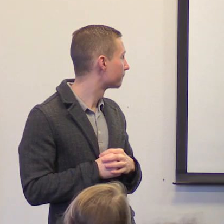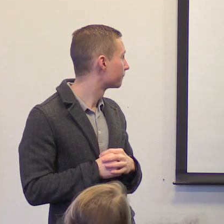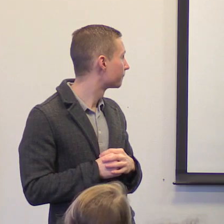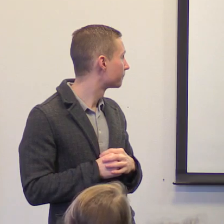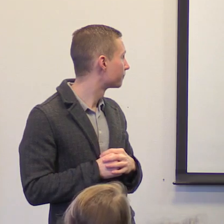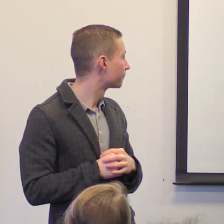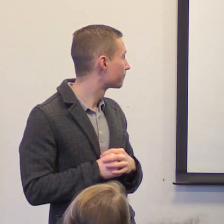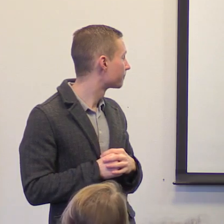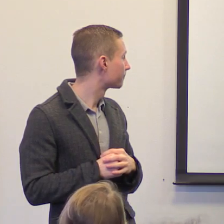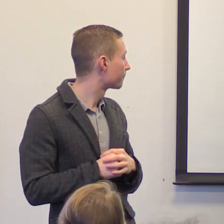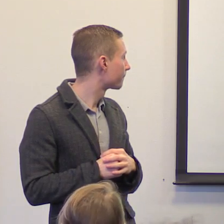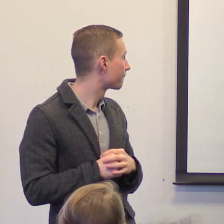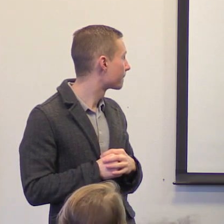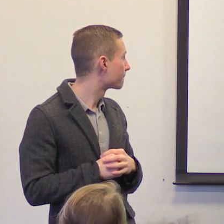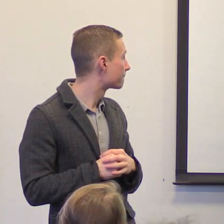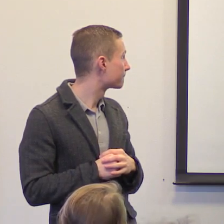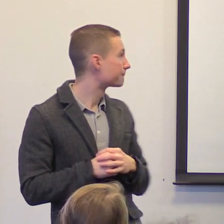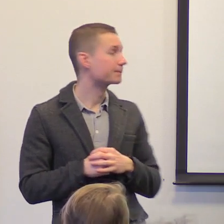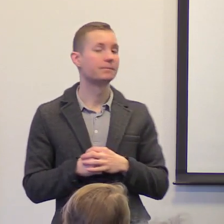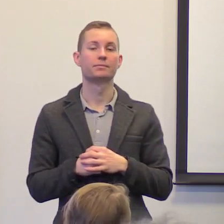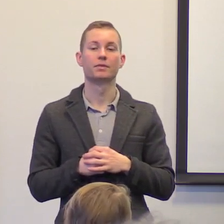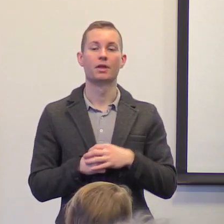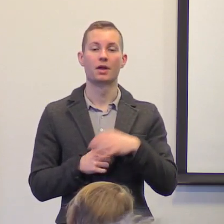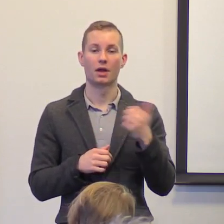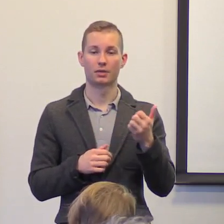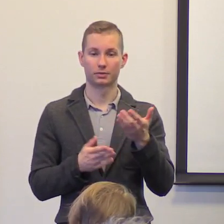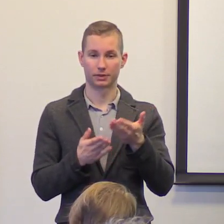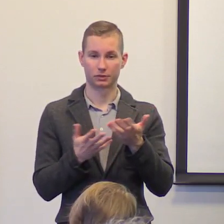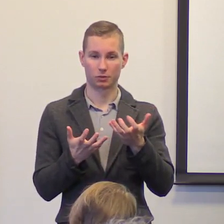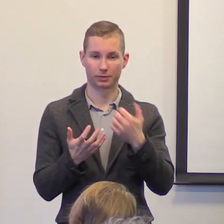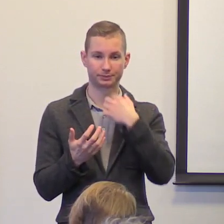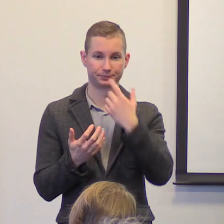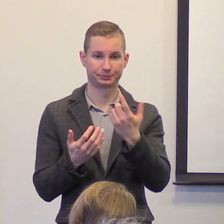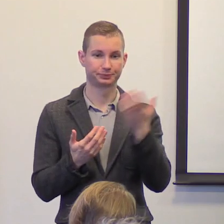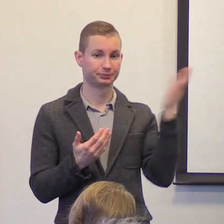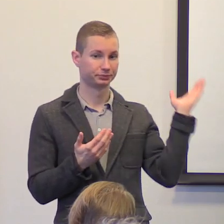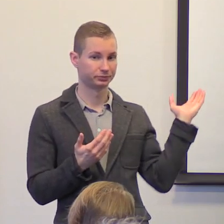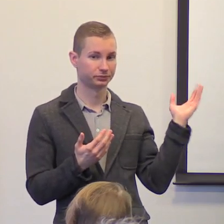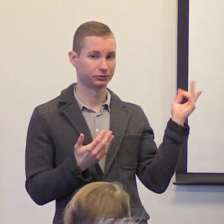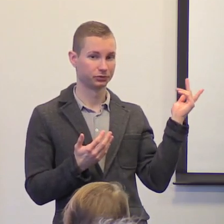One other piece I want to tell you about his Mary Beth Tinker and her brother John, who